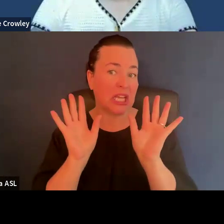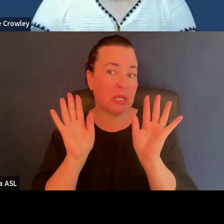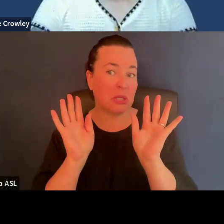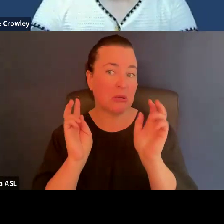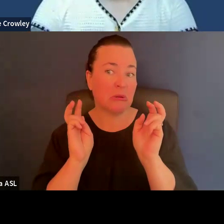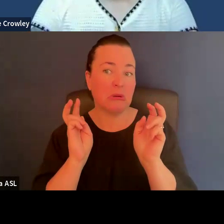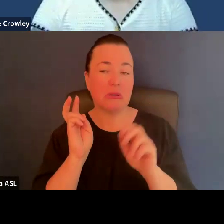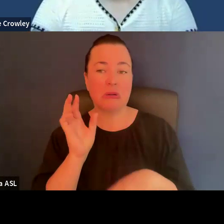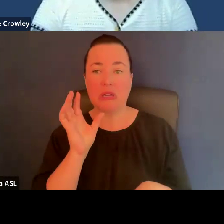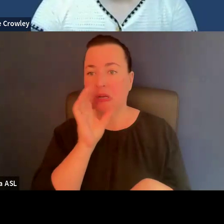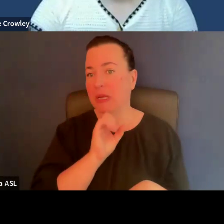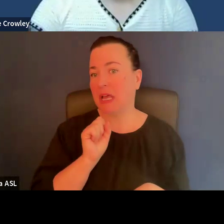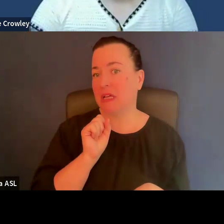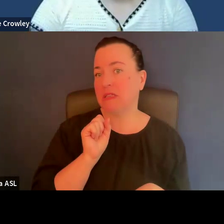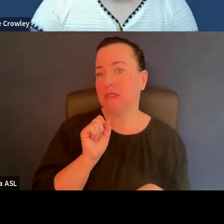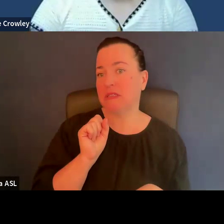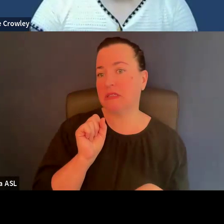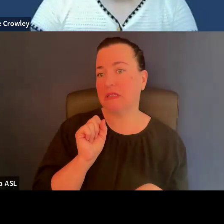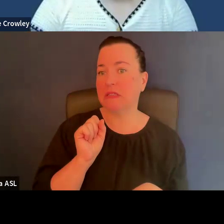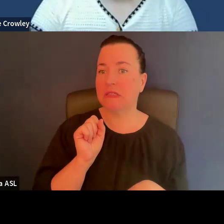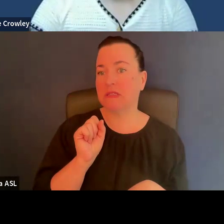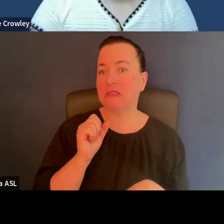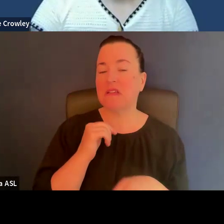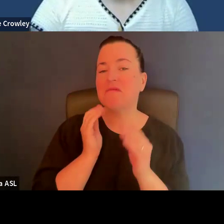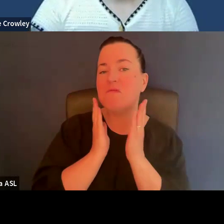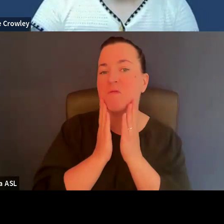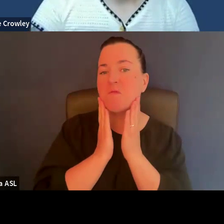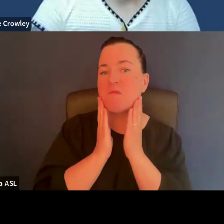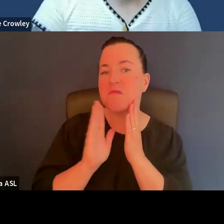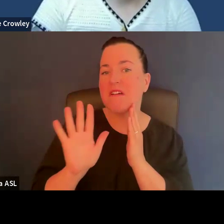of a five o'clock shadow. I don't know, I can't completely shave.